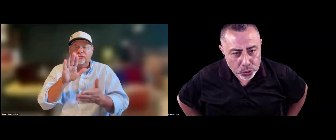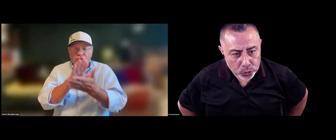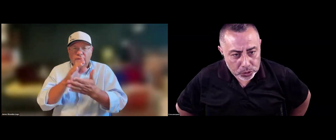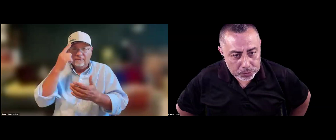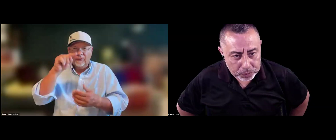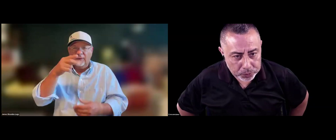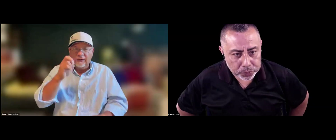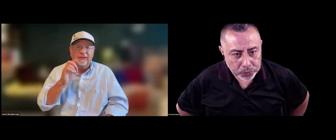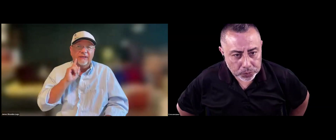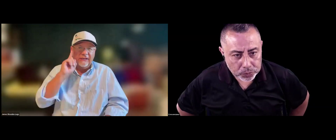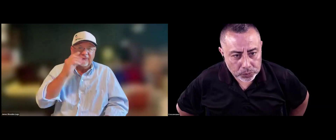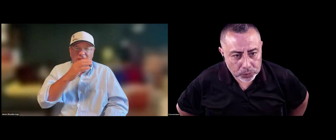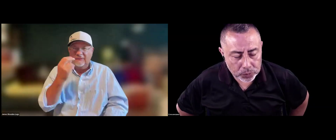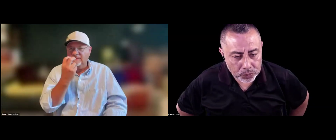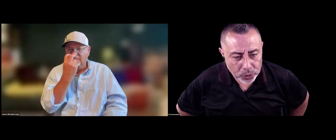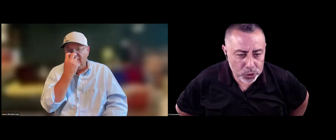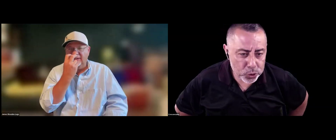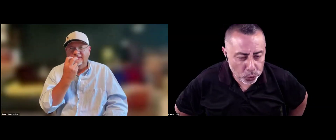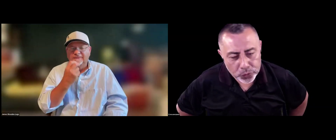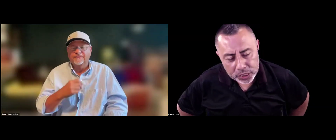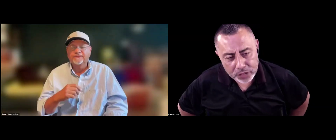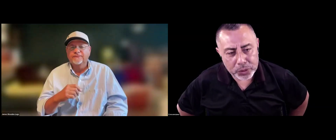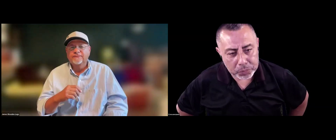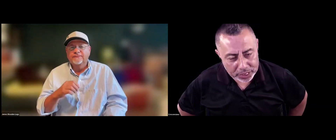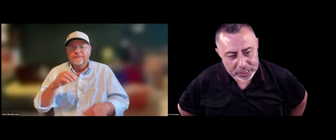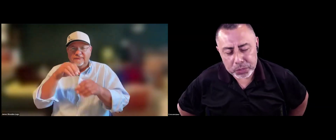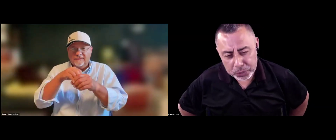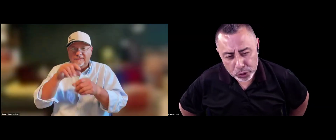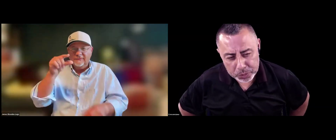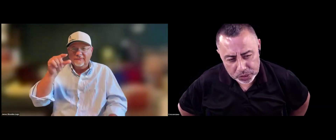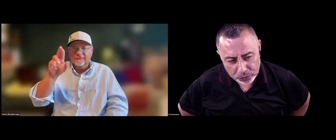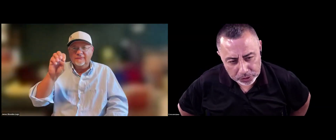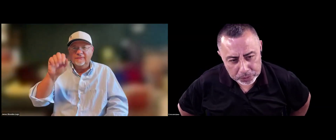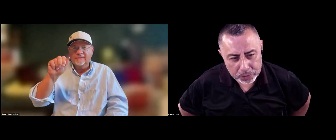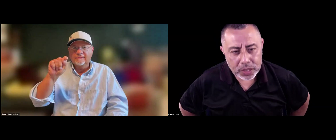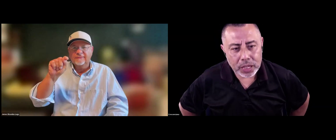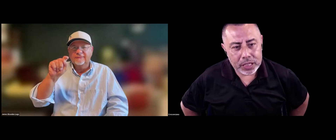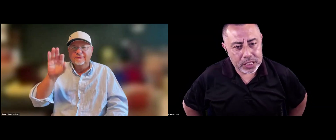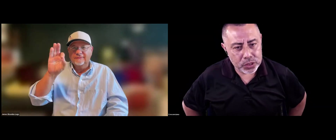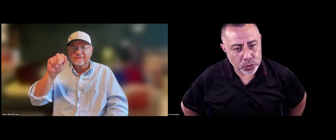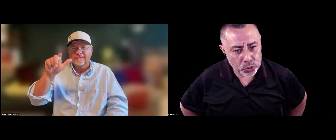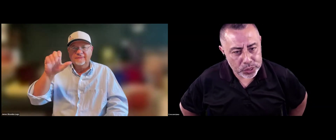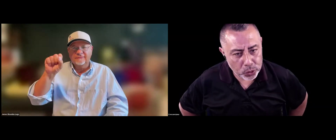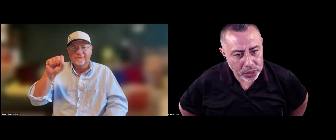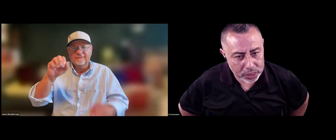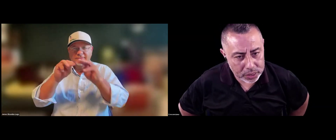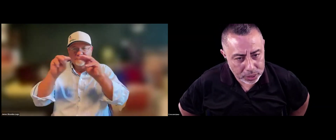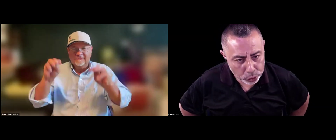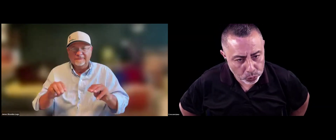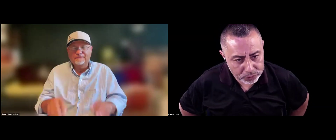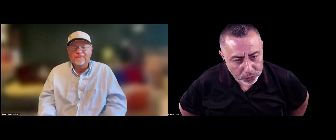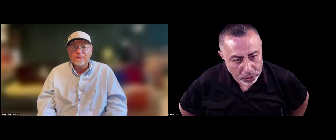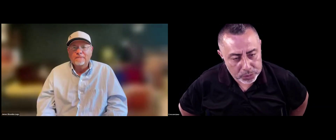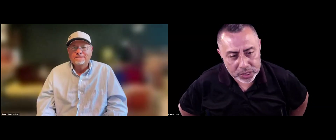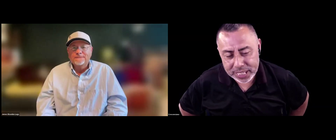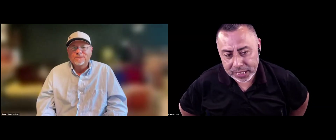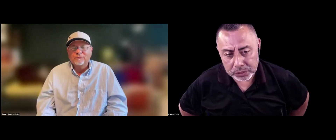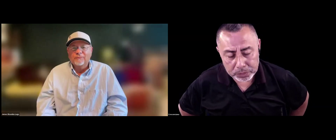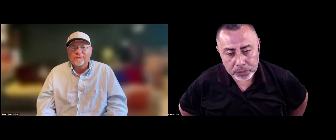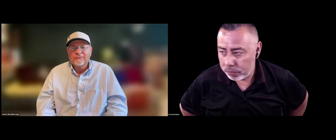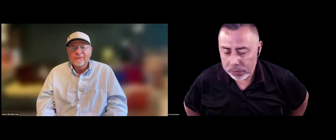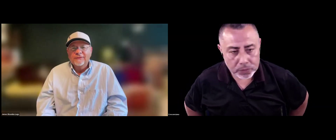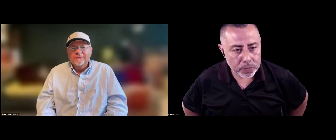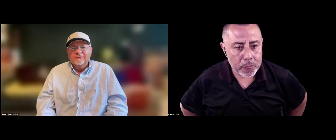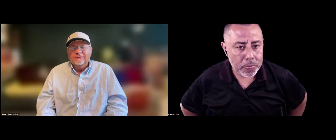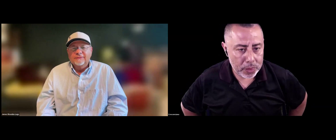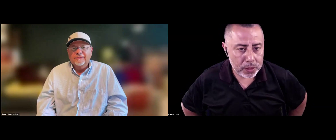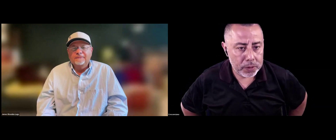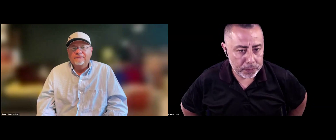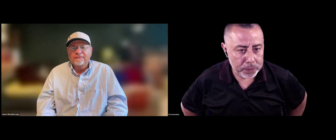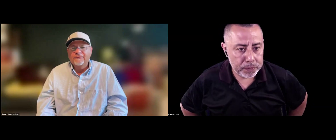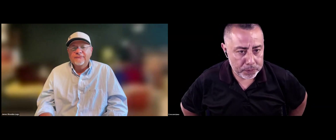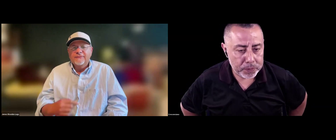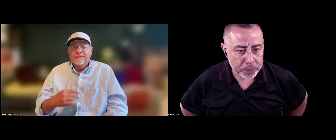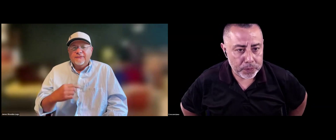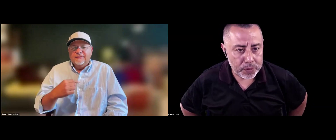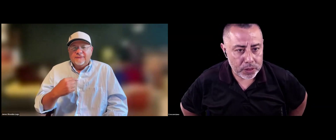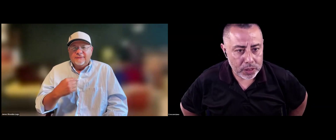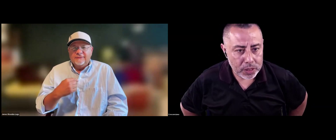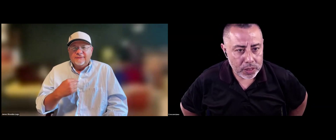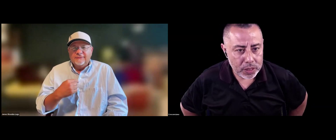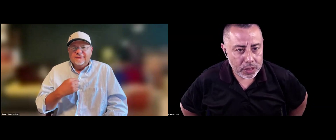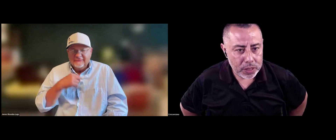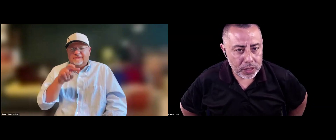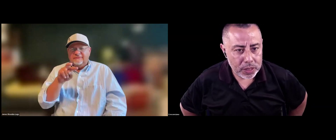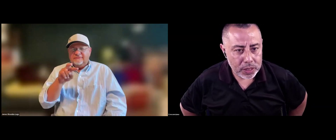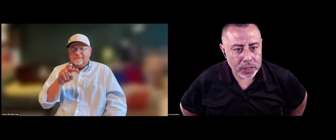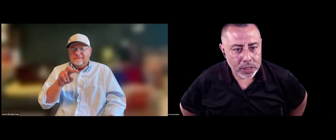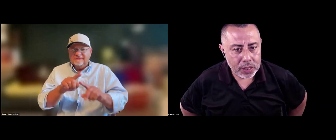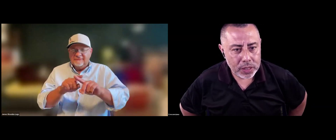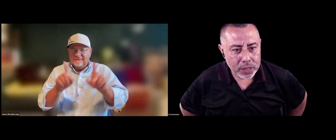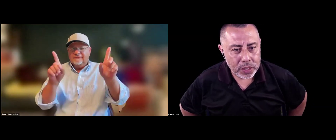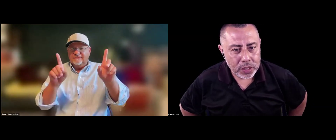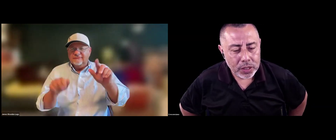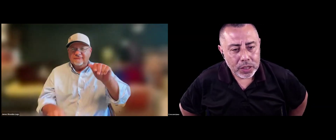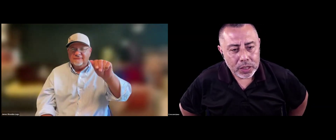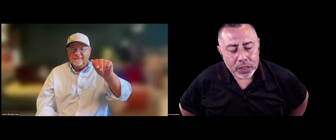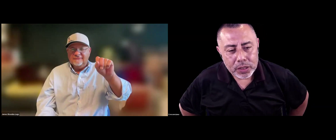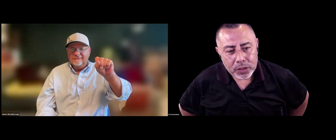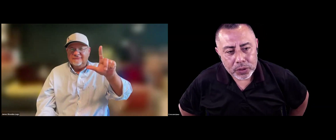The Deaf School. Or as school for the deaf and blind to be more specific. And this school was located in Great Falls, Montana.